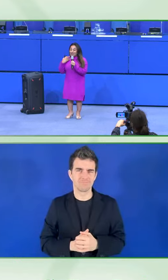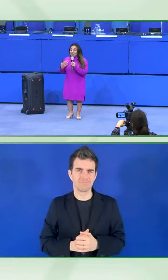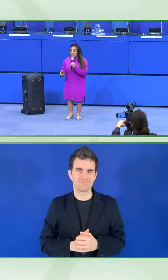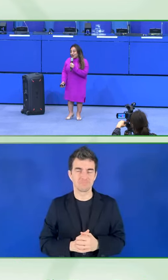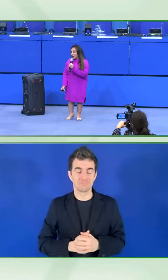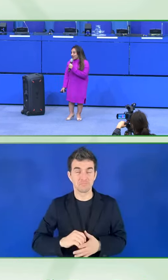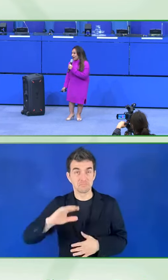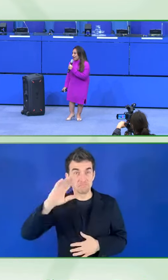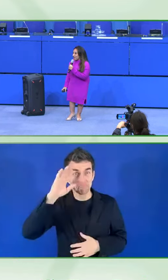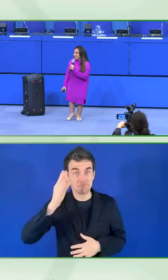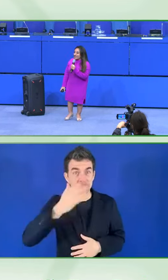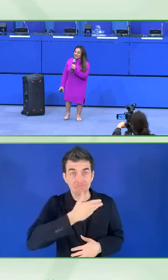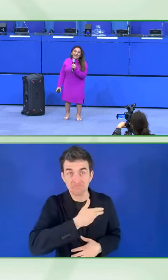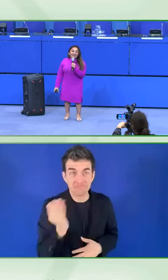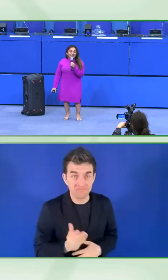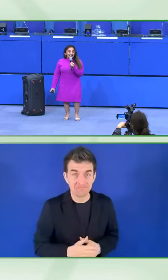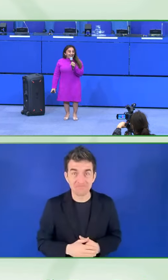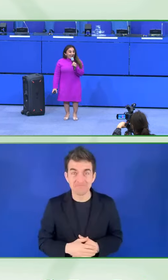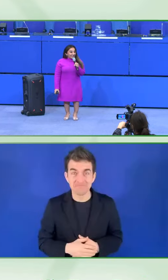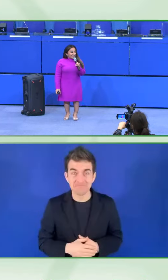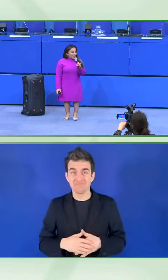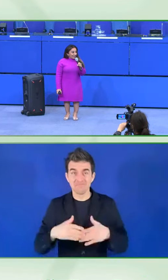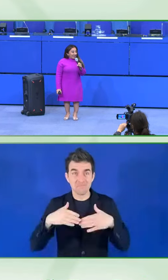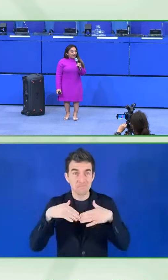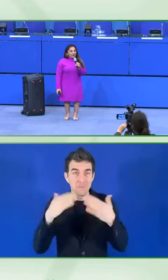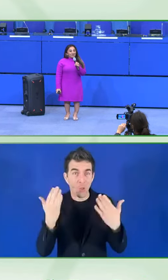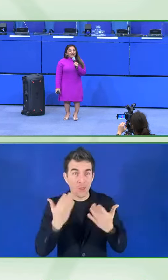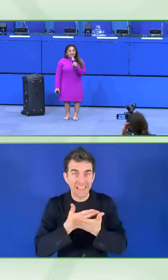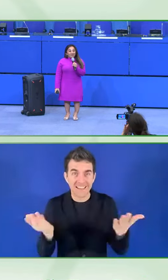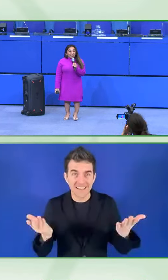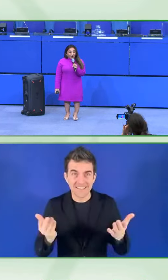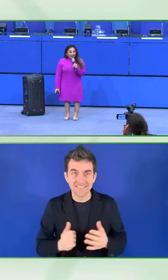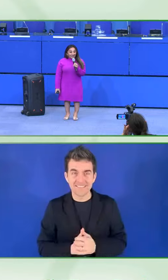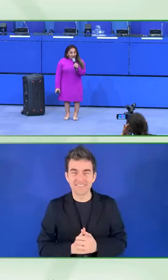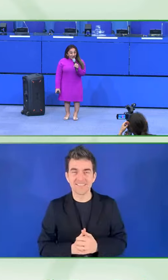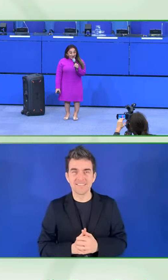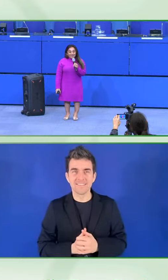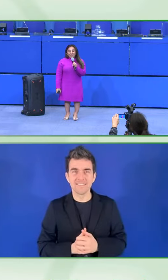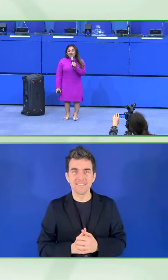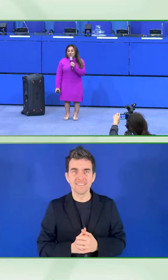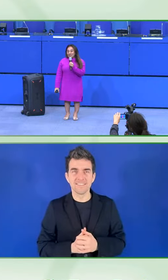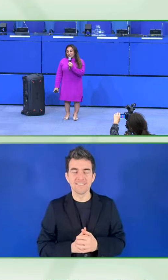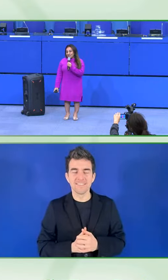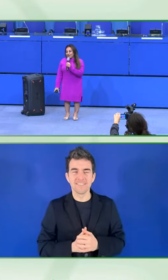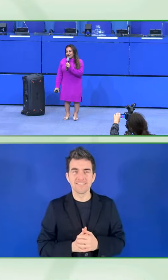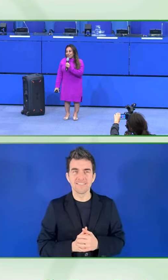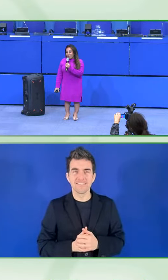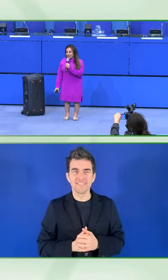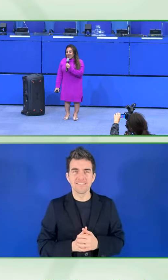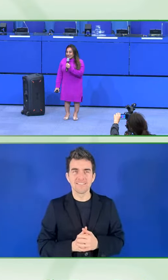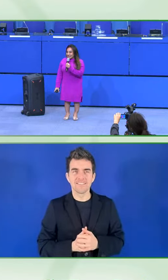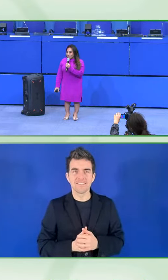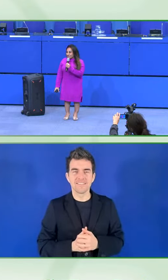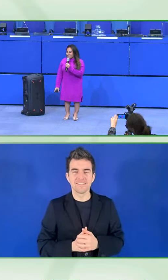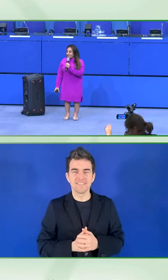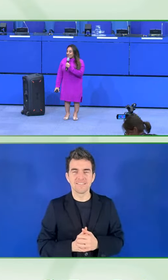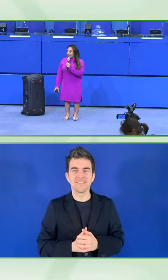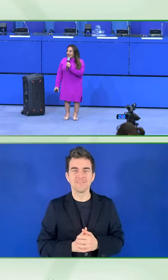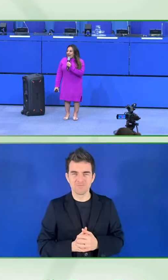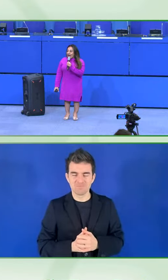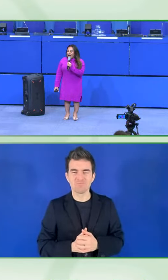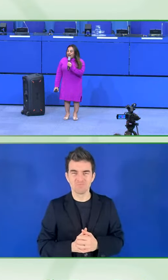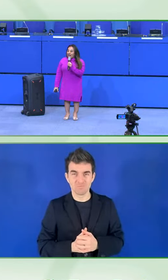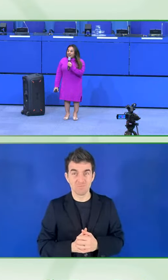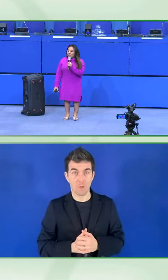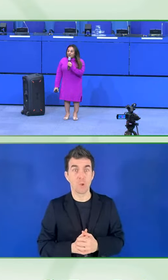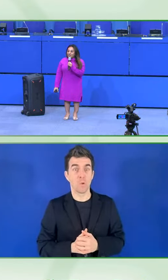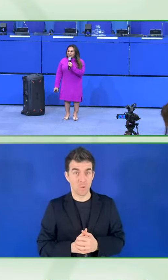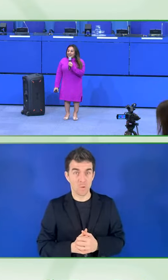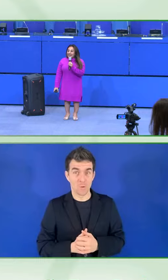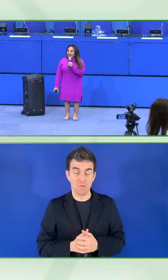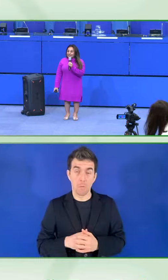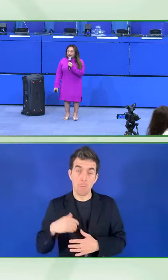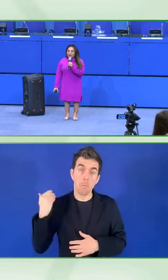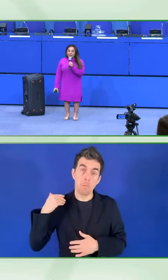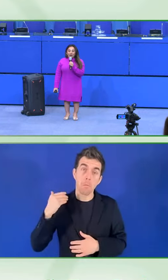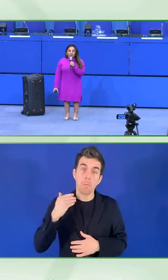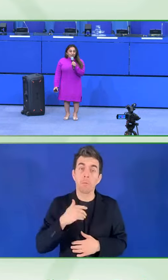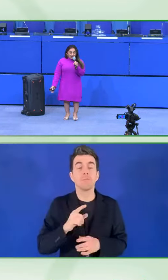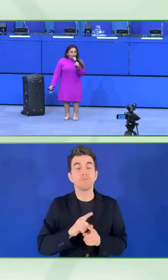If I could say one thing about you, you demonstrate the characteristics I love in a person, which